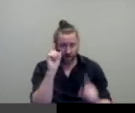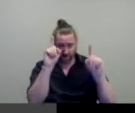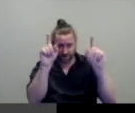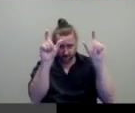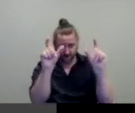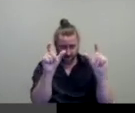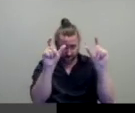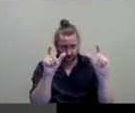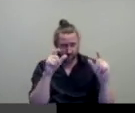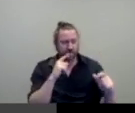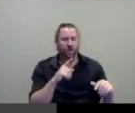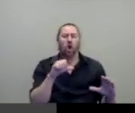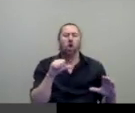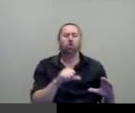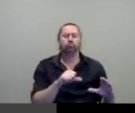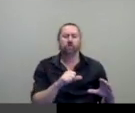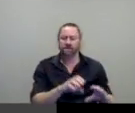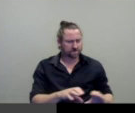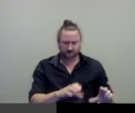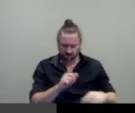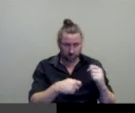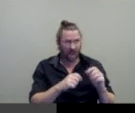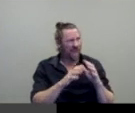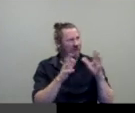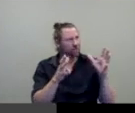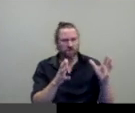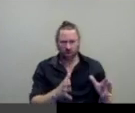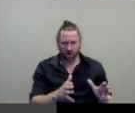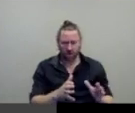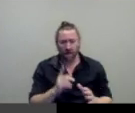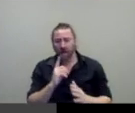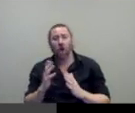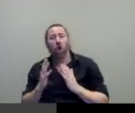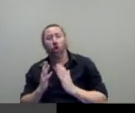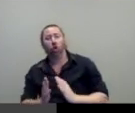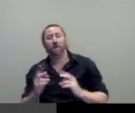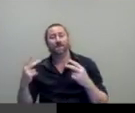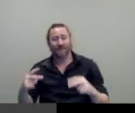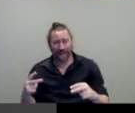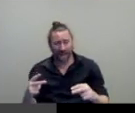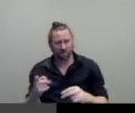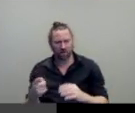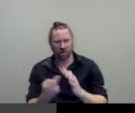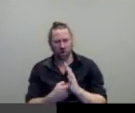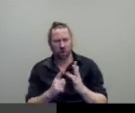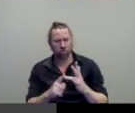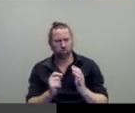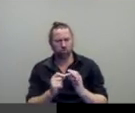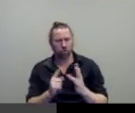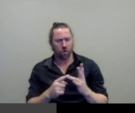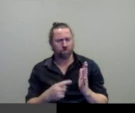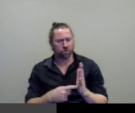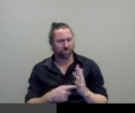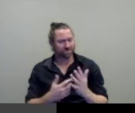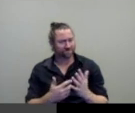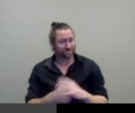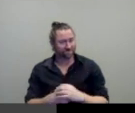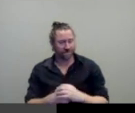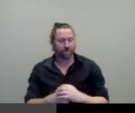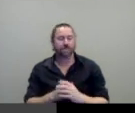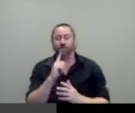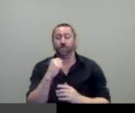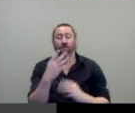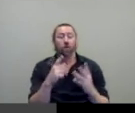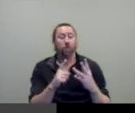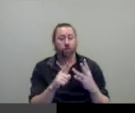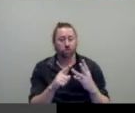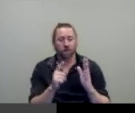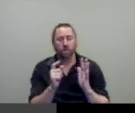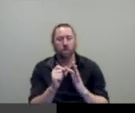inside and outside human and robot and we're going to learn our third poll for today if you